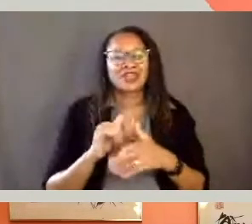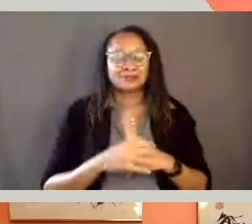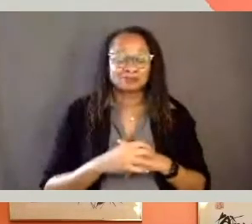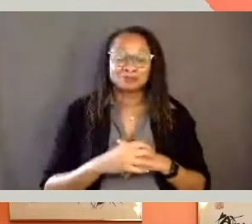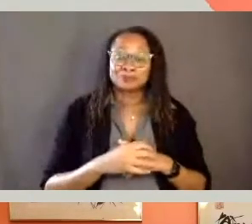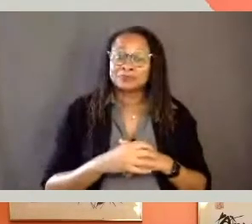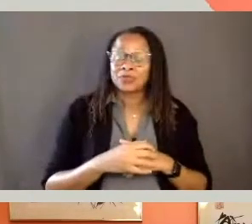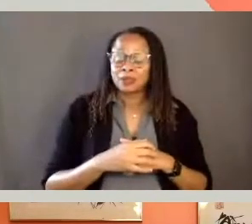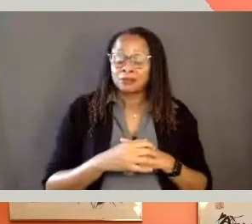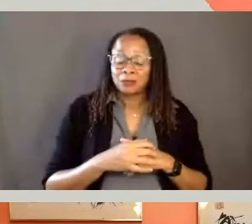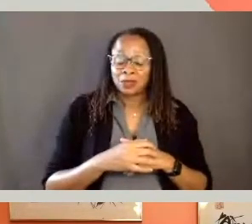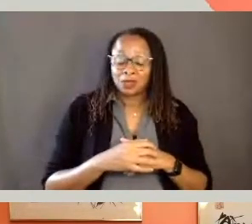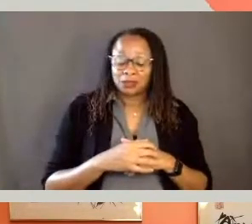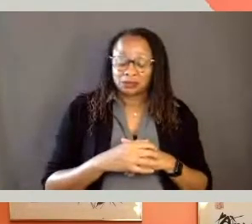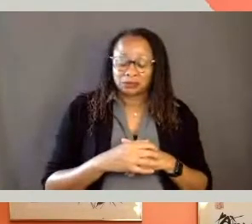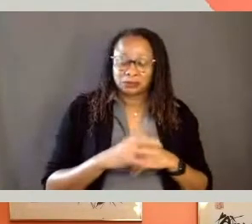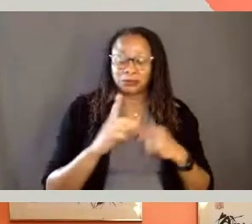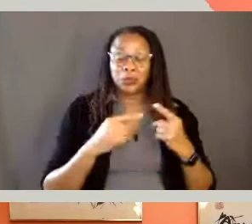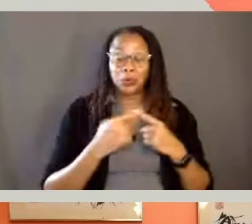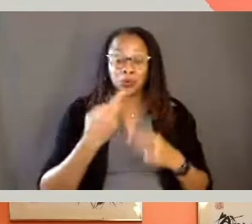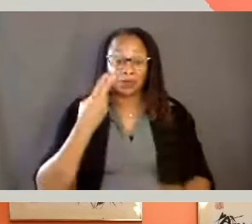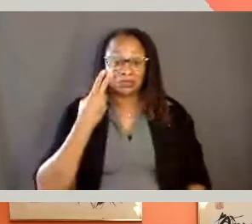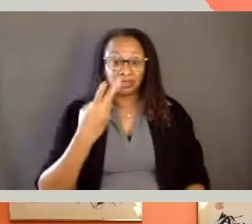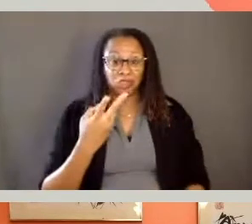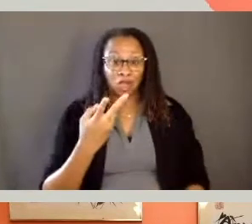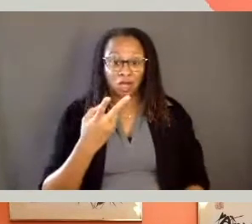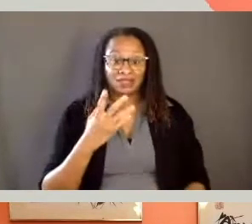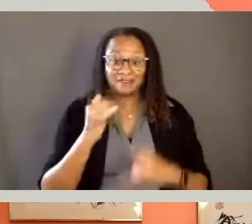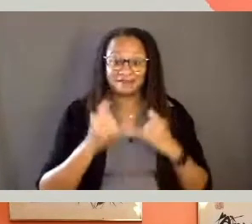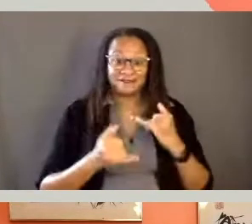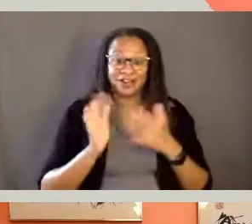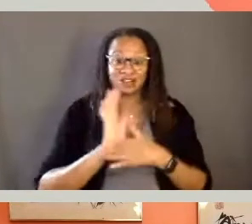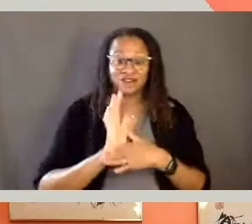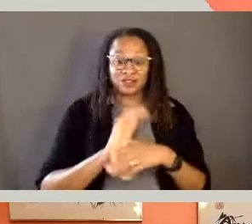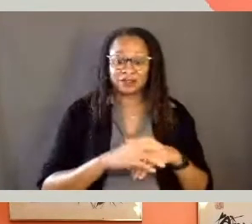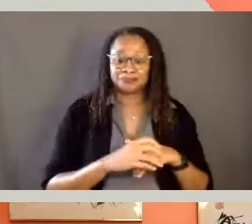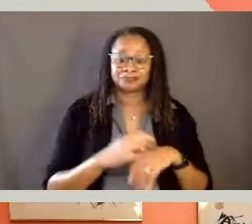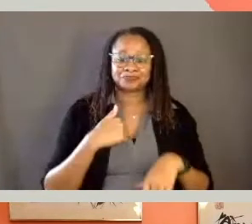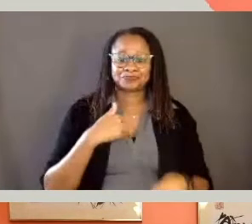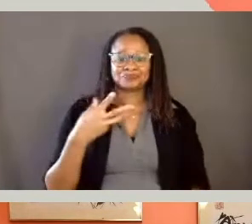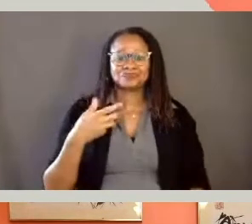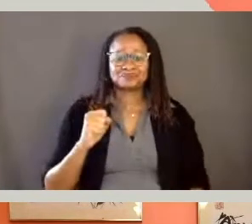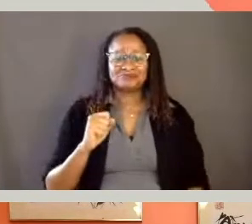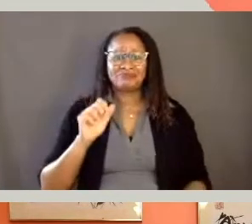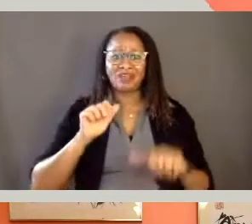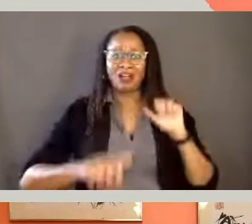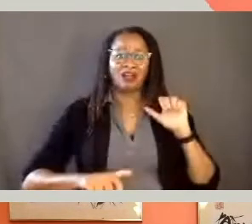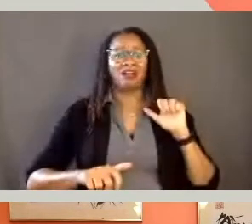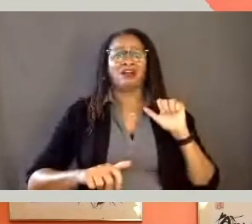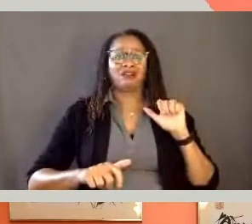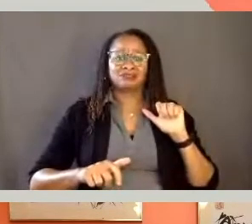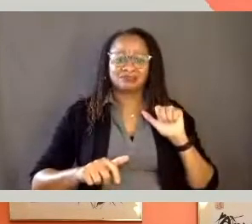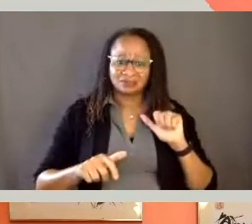You know, when I saw the final film I was kind of jarred because this whole time